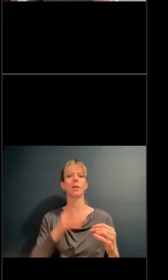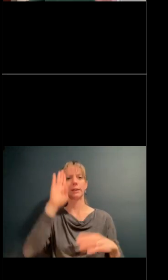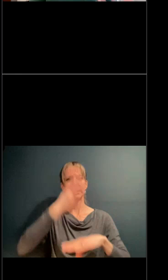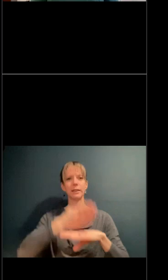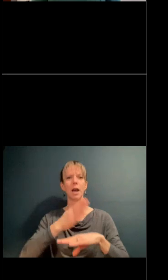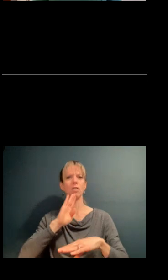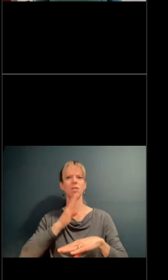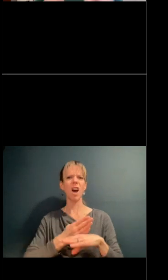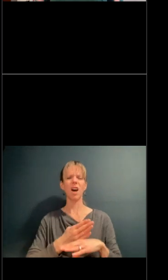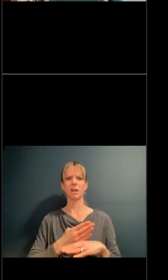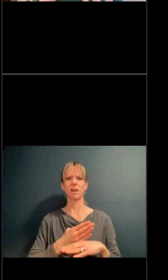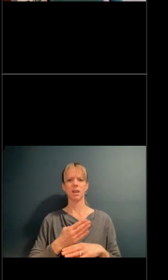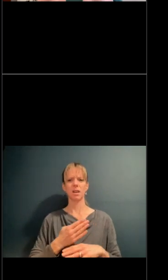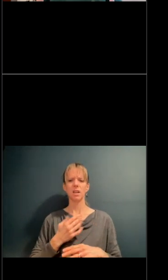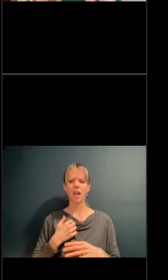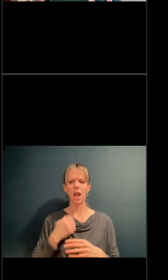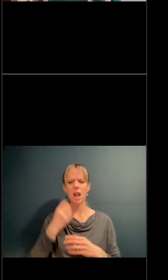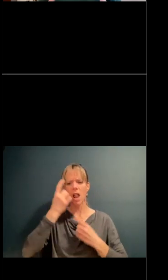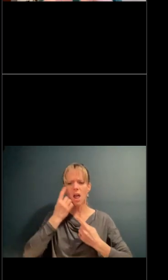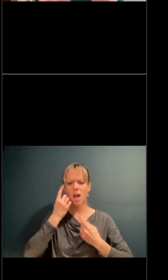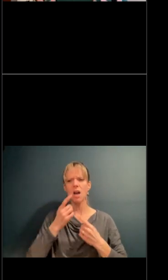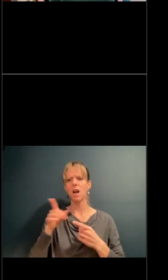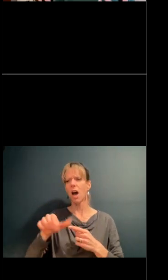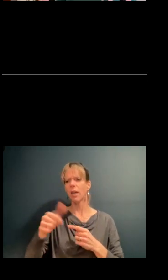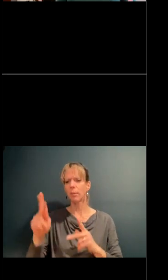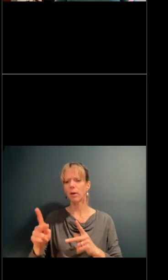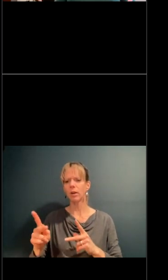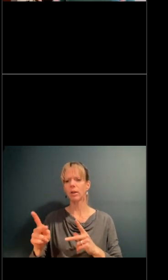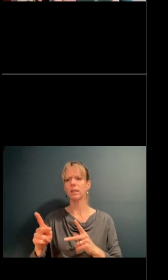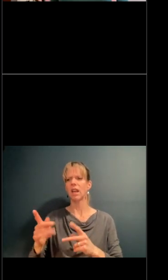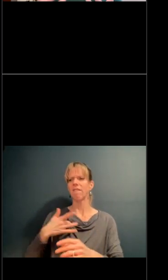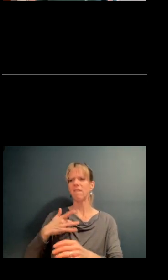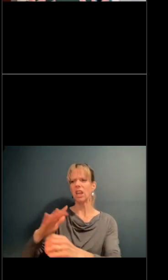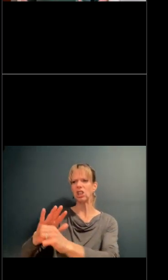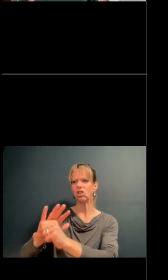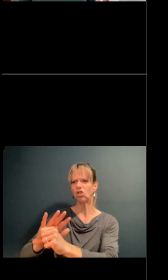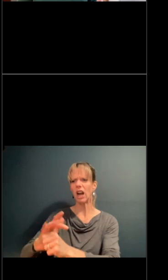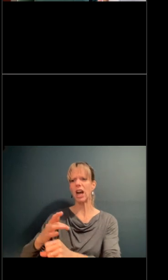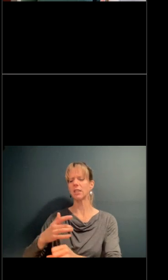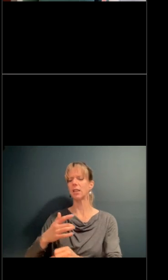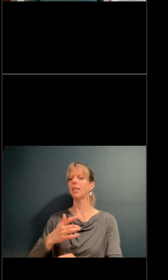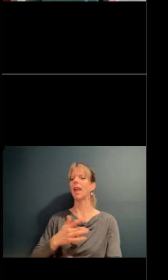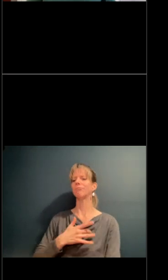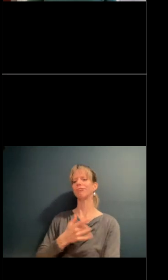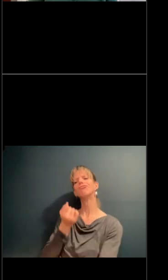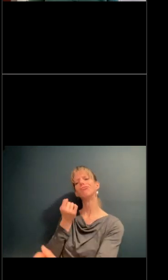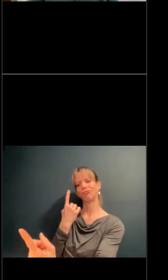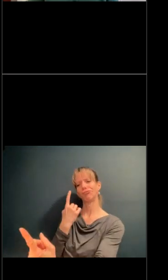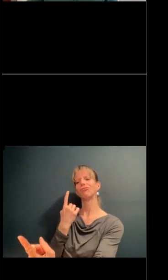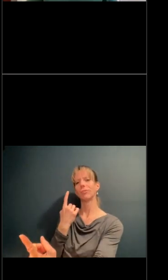or concerned, or upset when someone else was distressed or uncomfortable. So they are empathetic. Said their children were